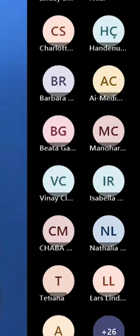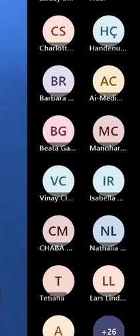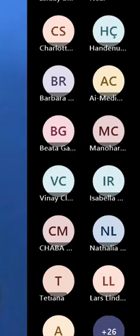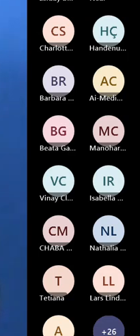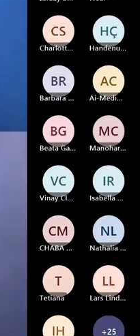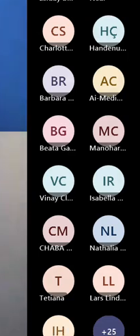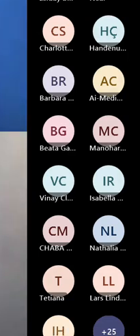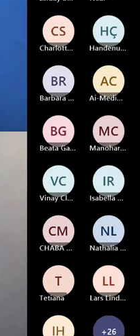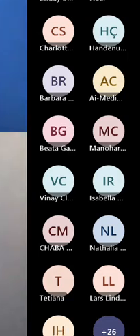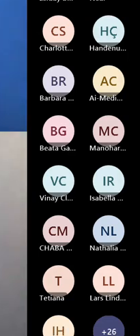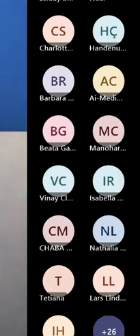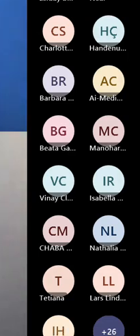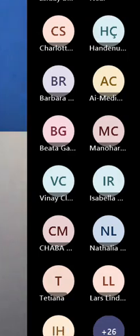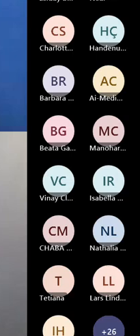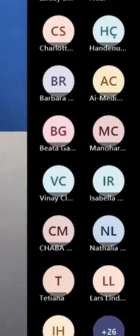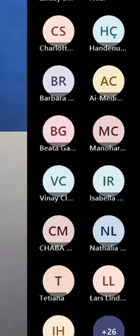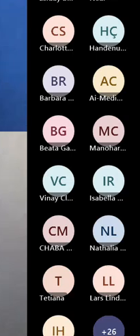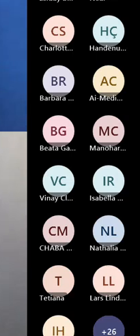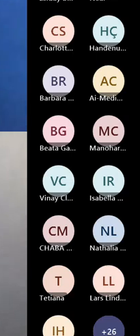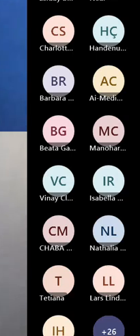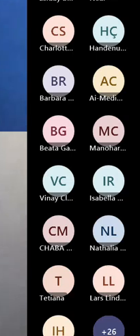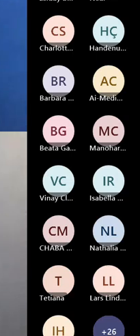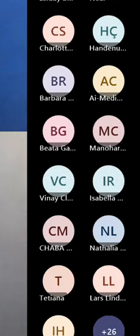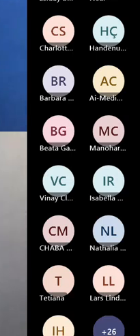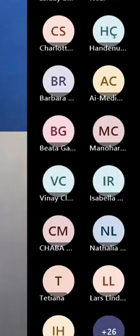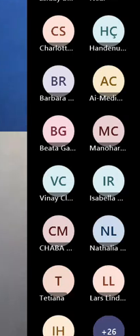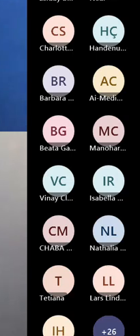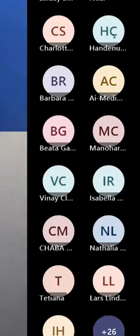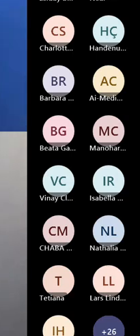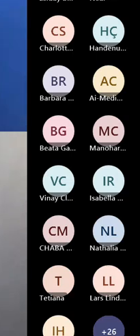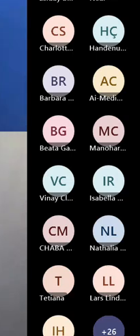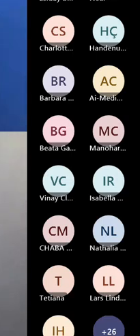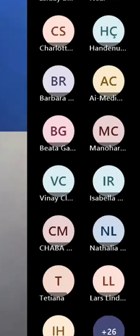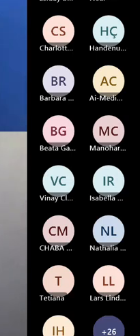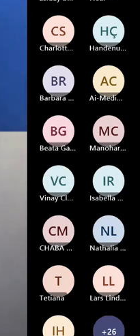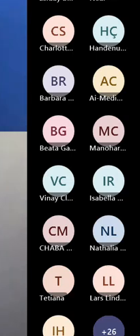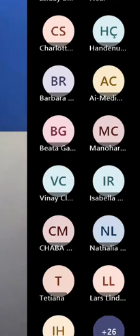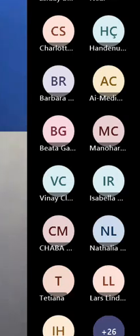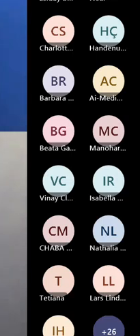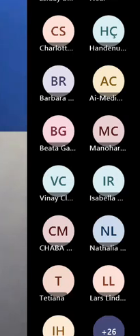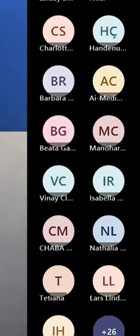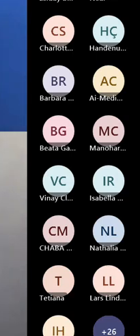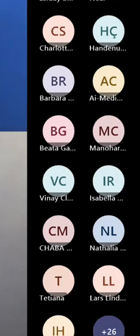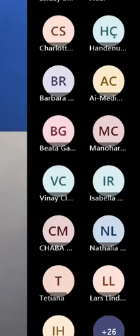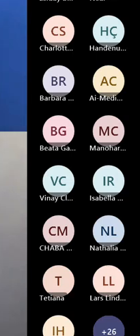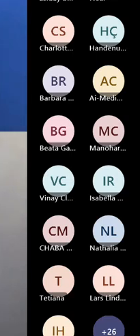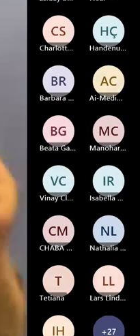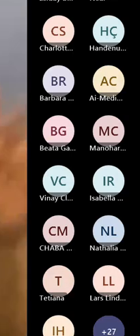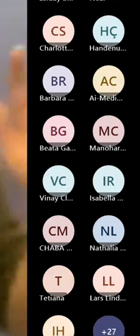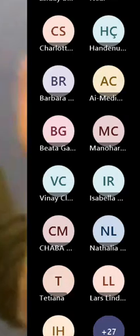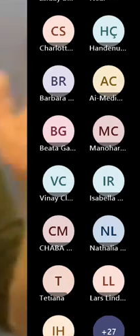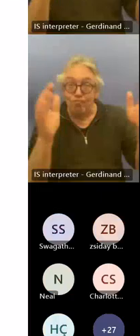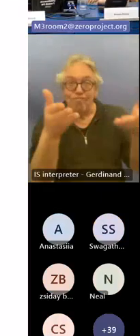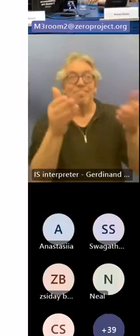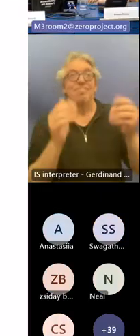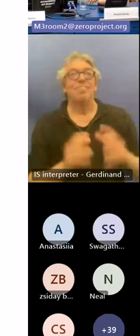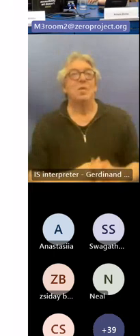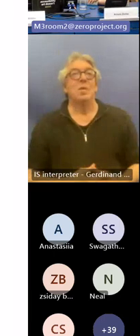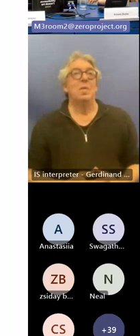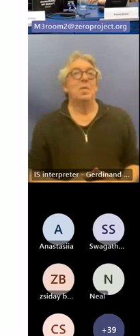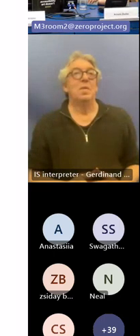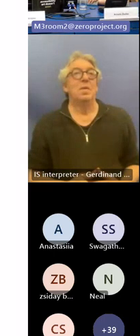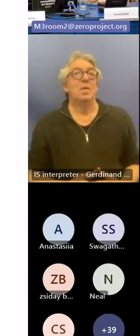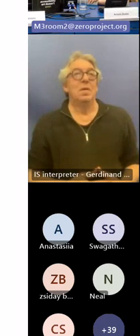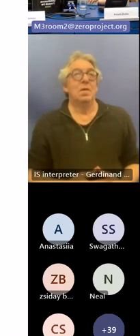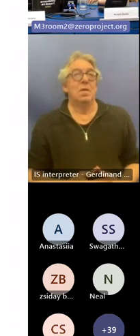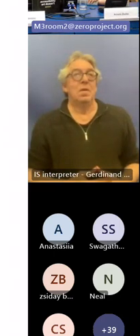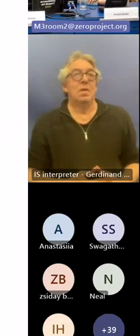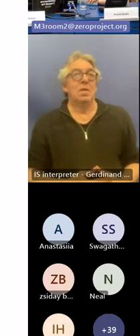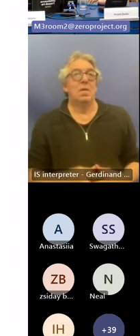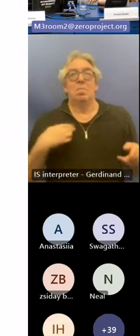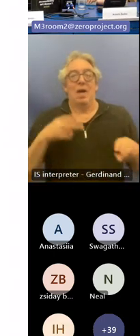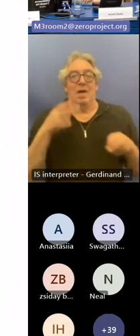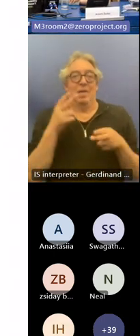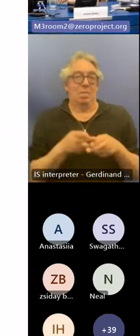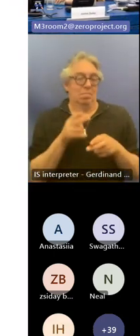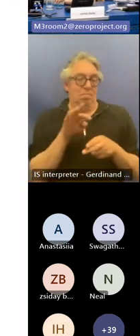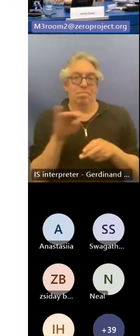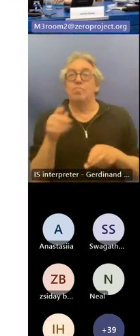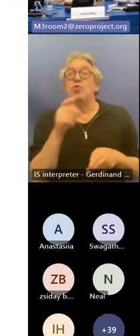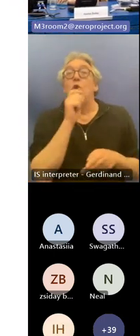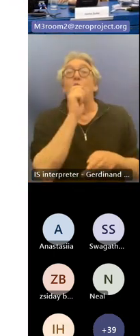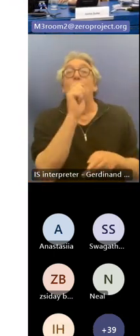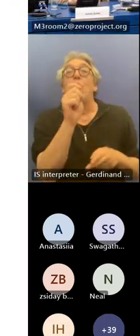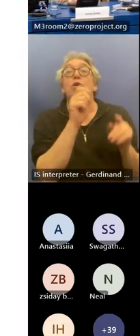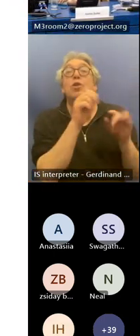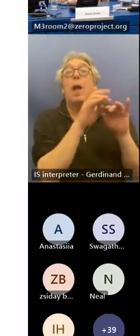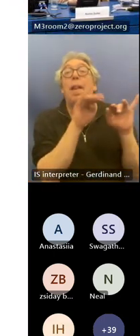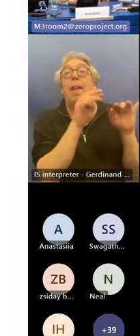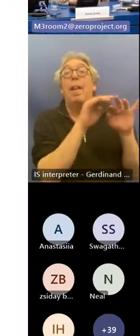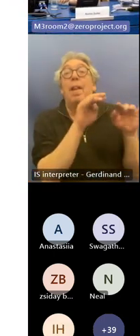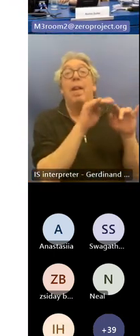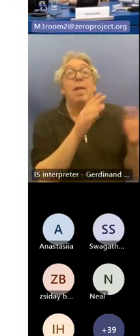watching this in Hungary because I see them on the panel. (Language Unknown to Captioner) My